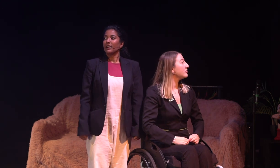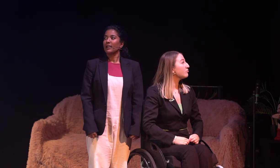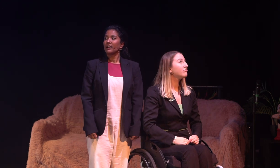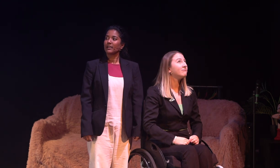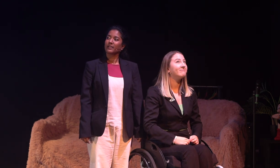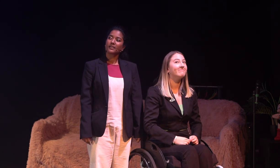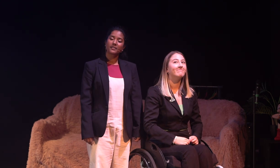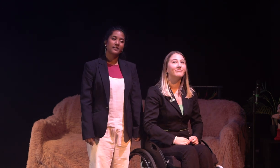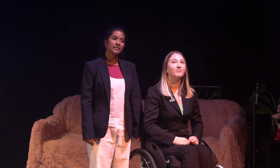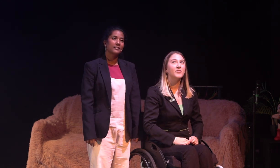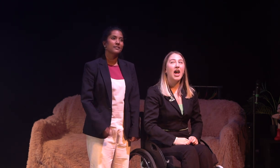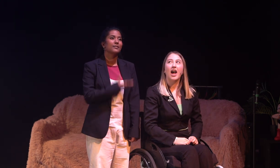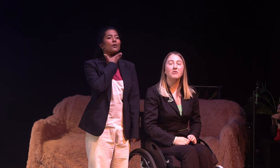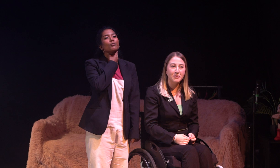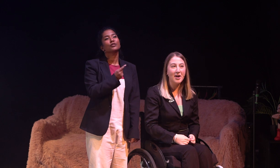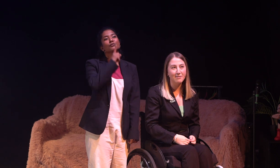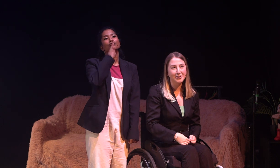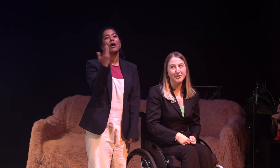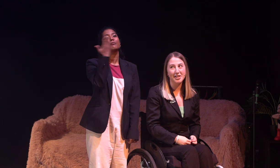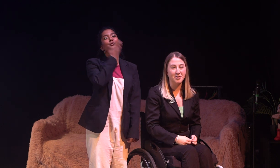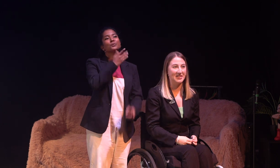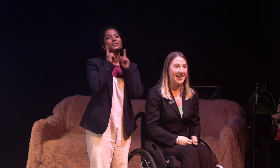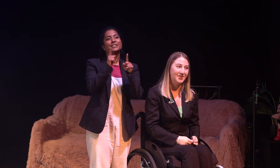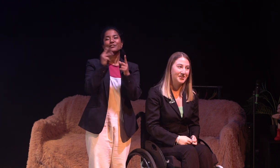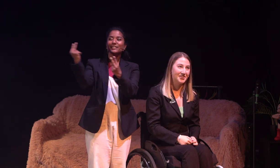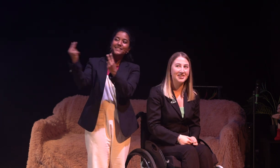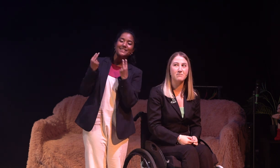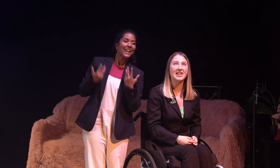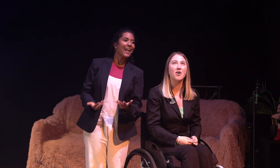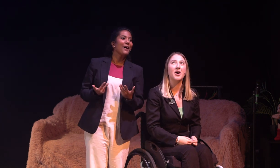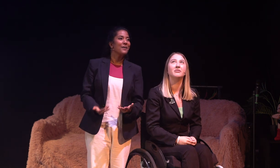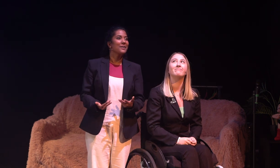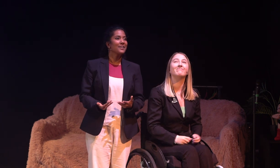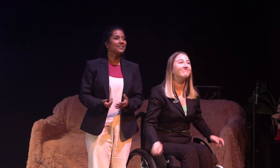I wish my primary school teacher, Mr Edwards, could see me now,